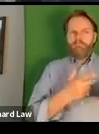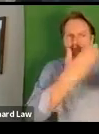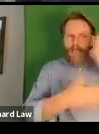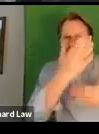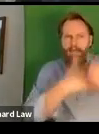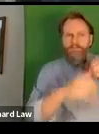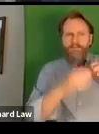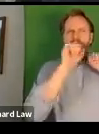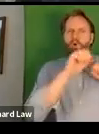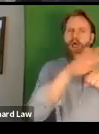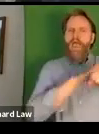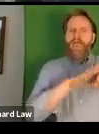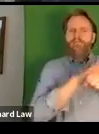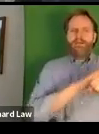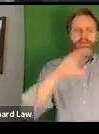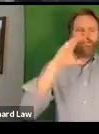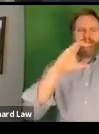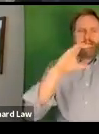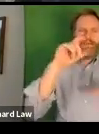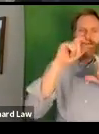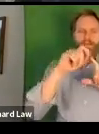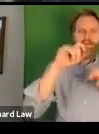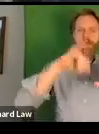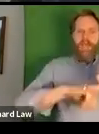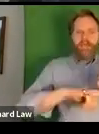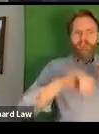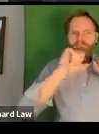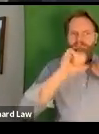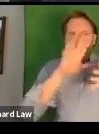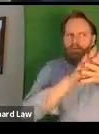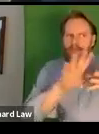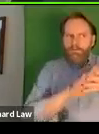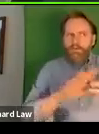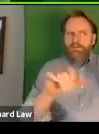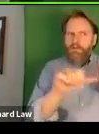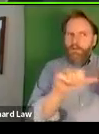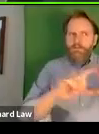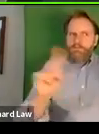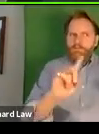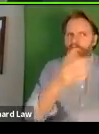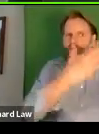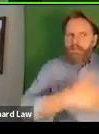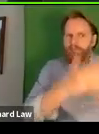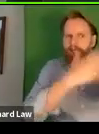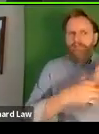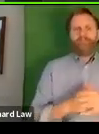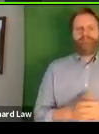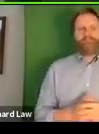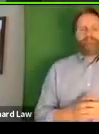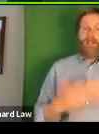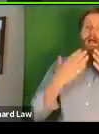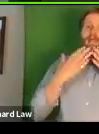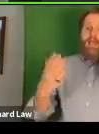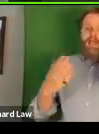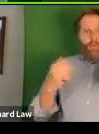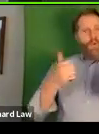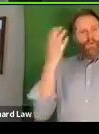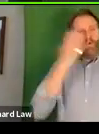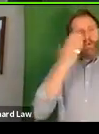dealing with at the moment. Thanks Fran and good evening everyone in the